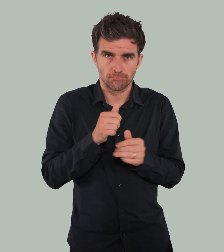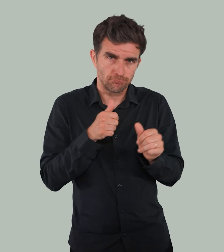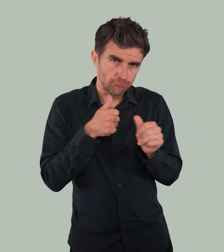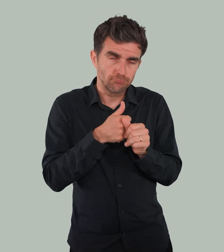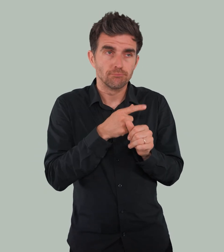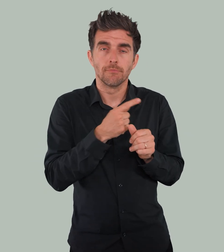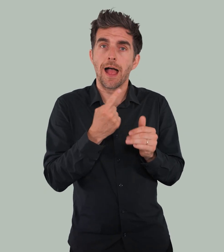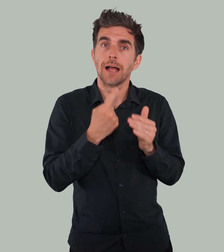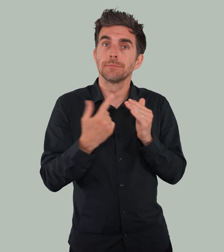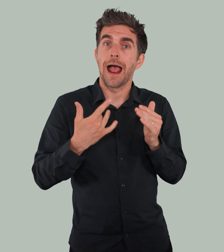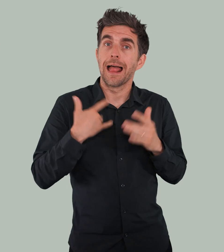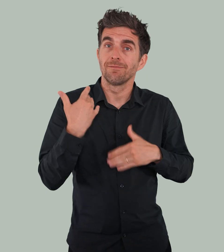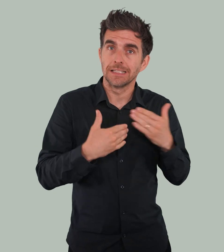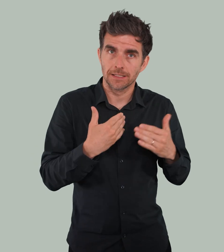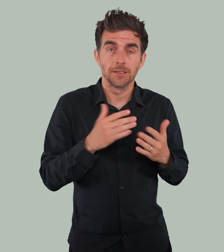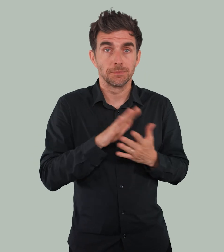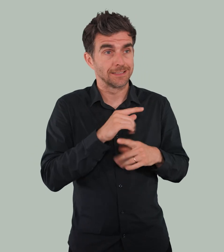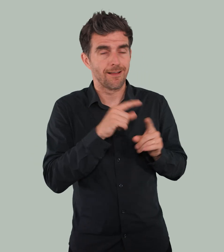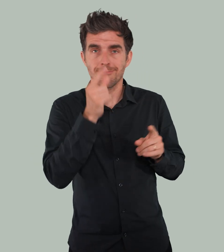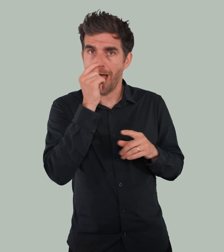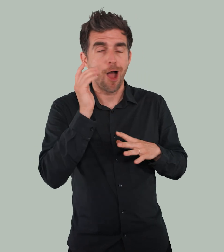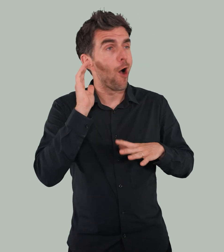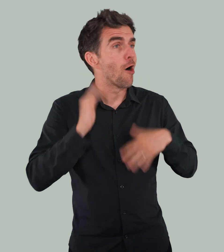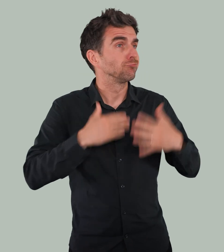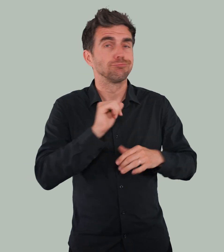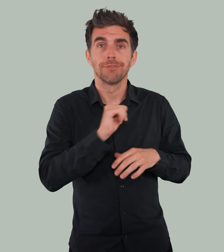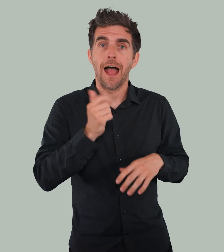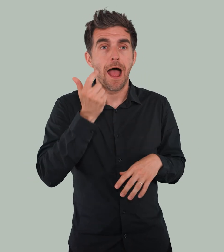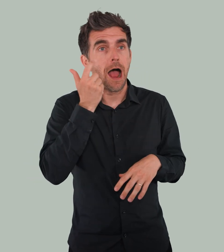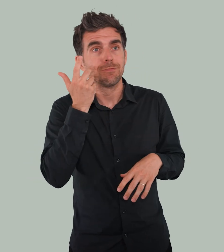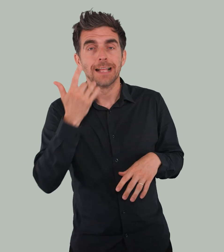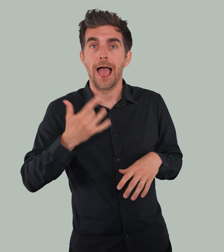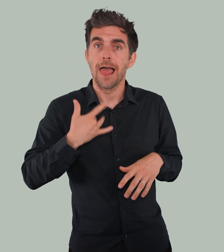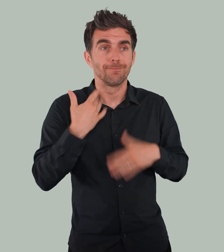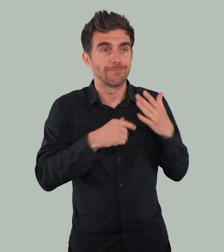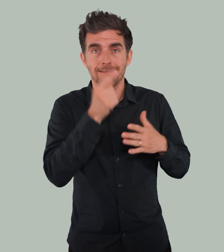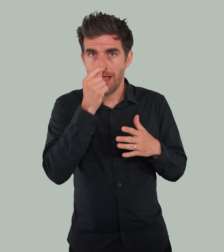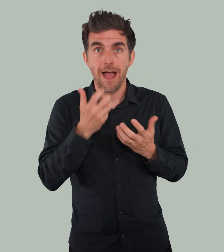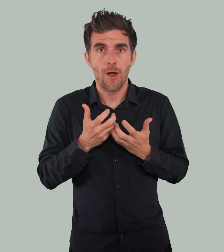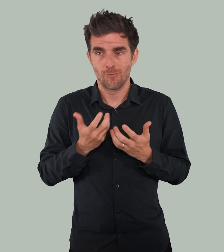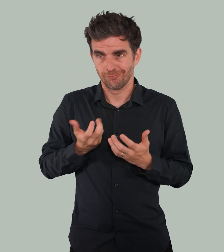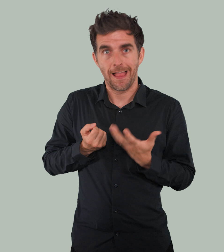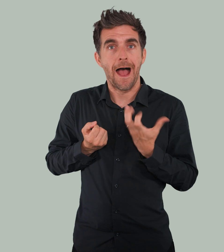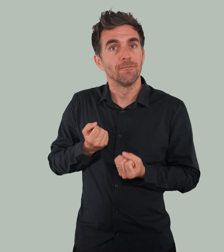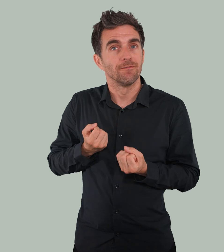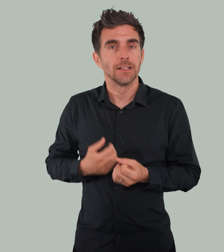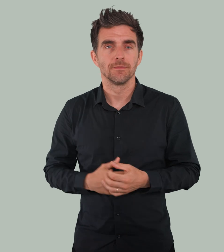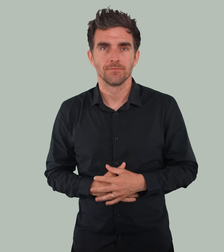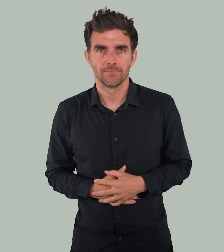supporting independent living, and enabling people to participate in everyday life.